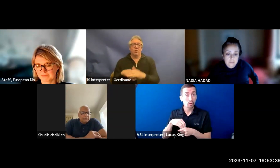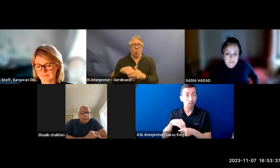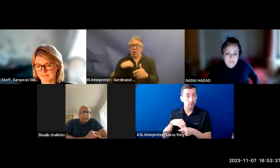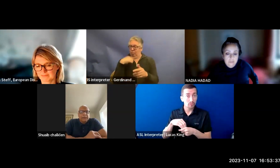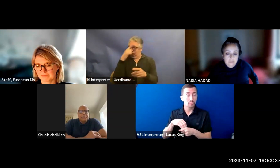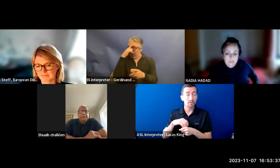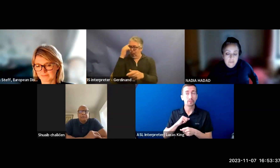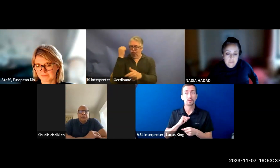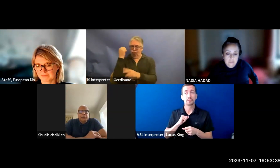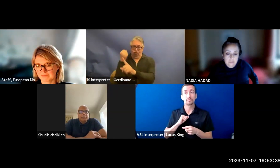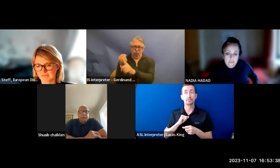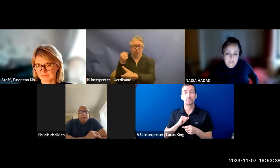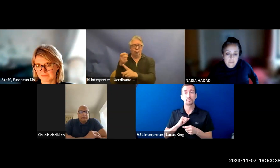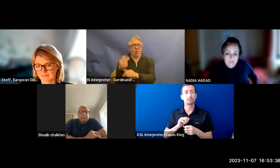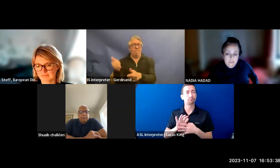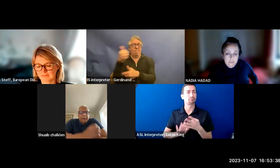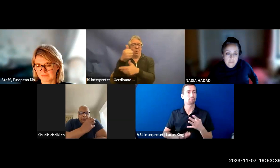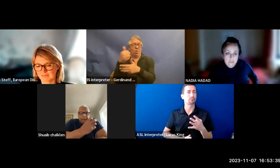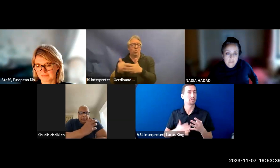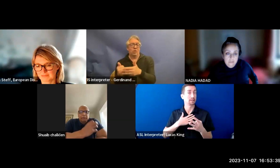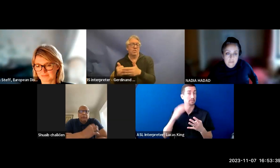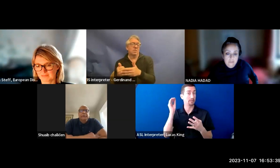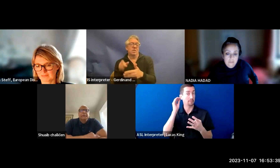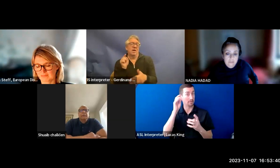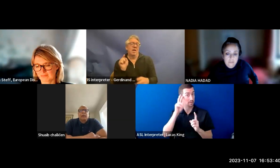That is for me the key takeaway.